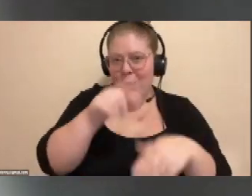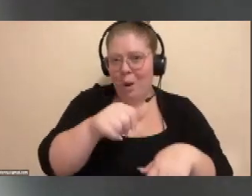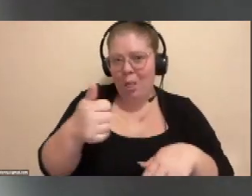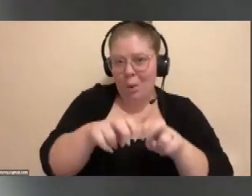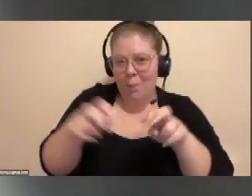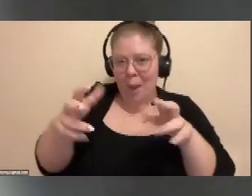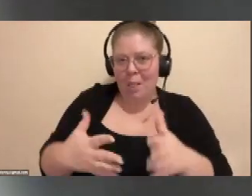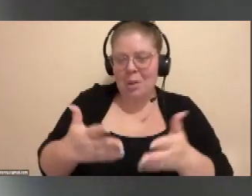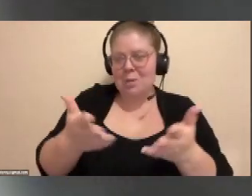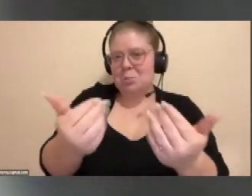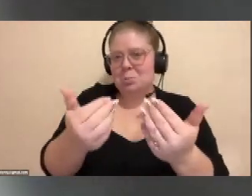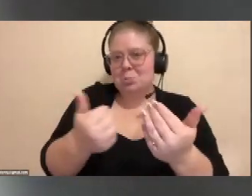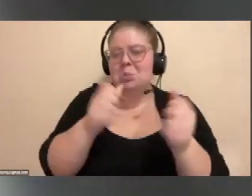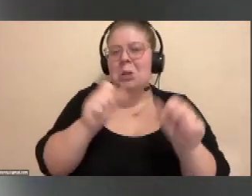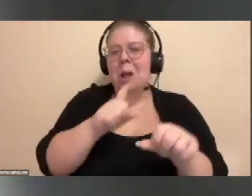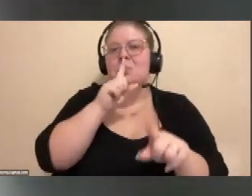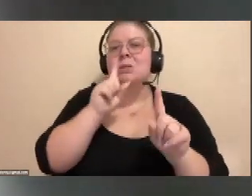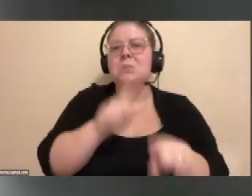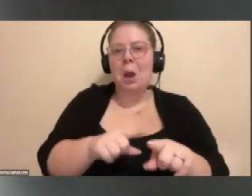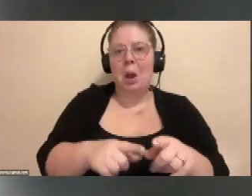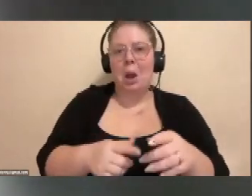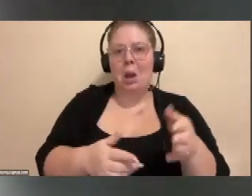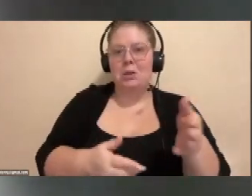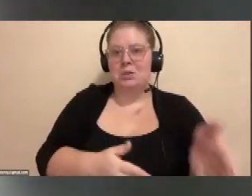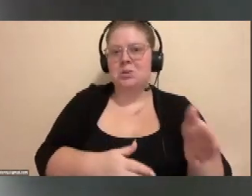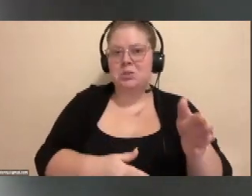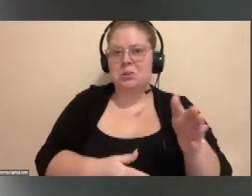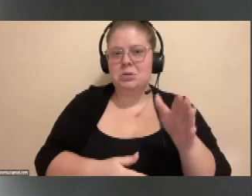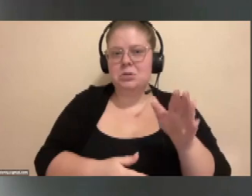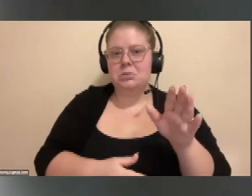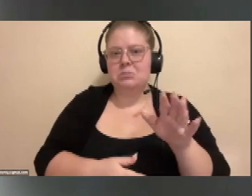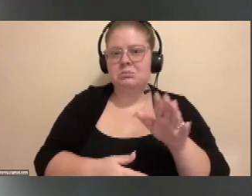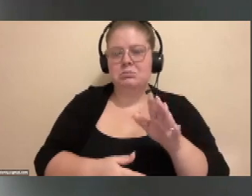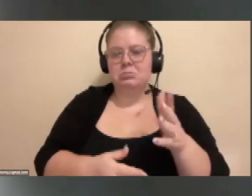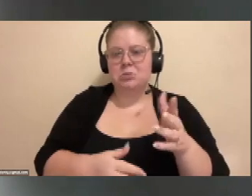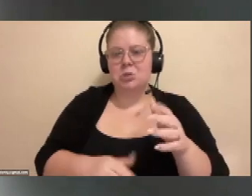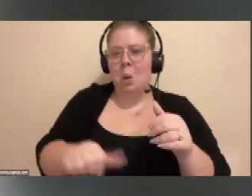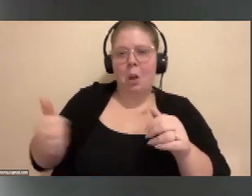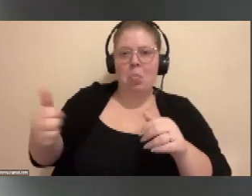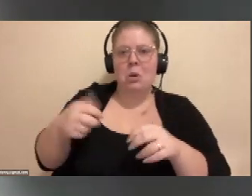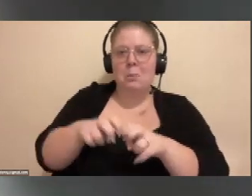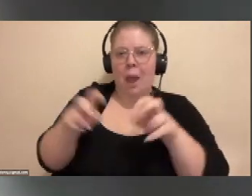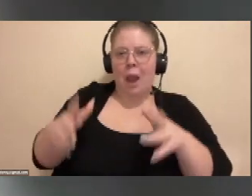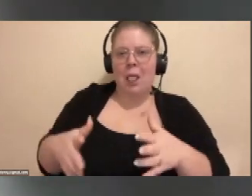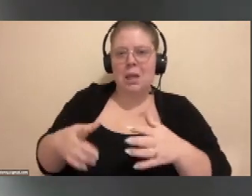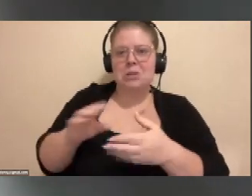and respond to anything that the Let's say if you want to do that,